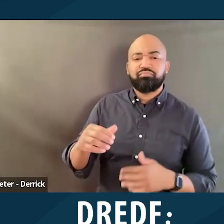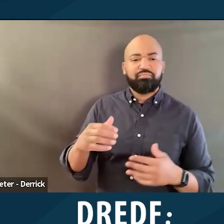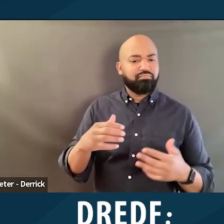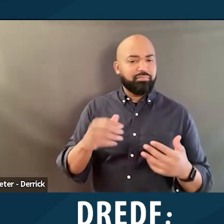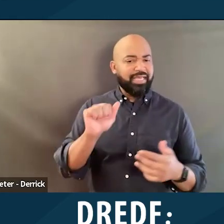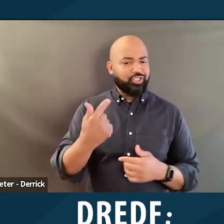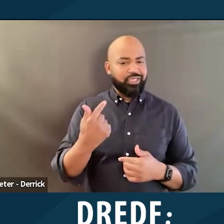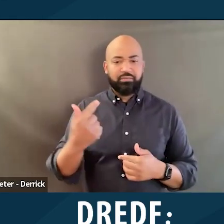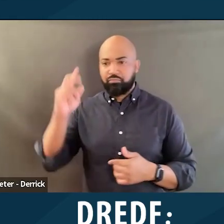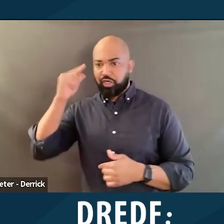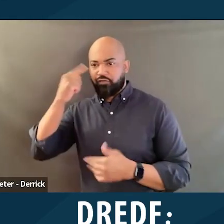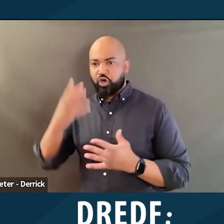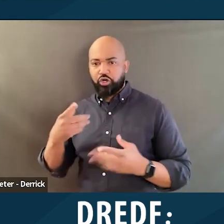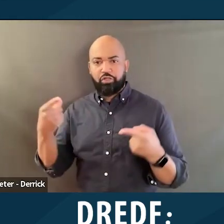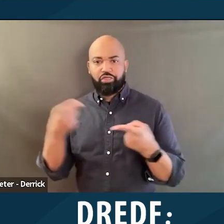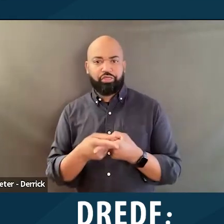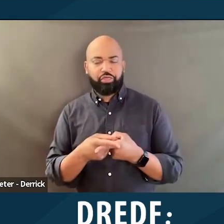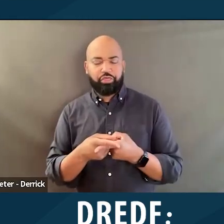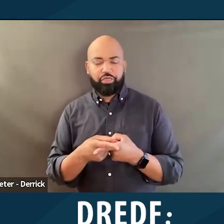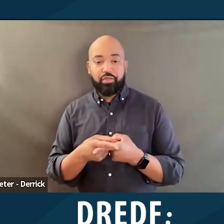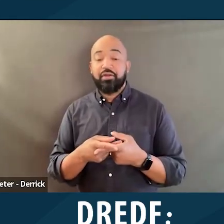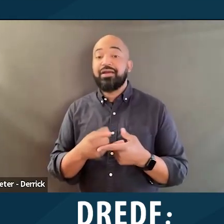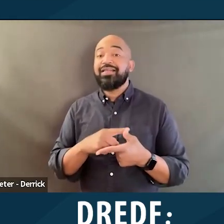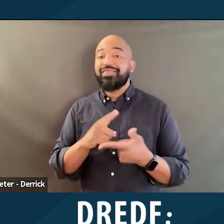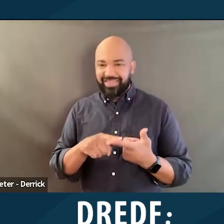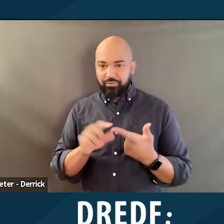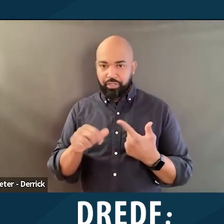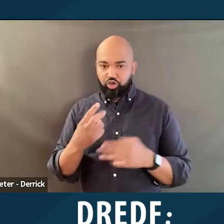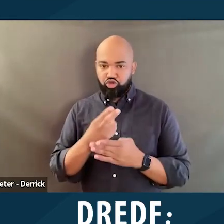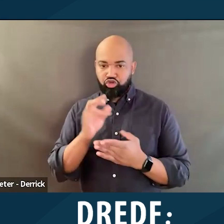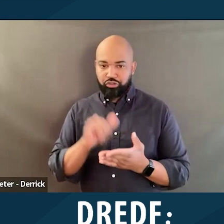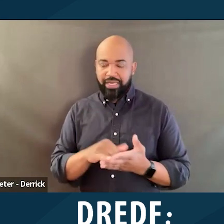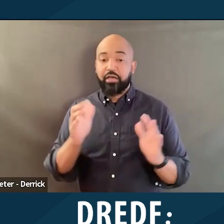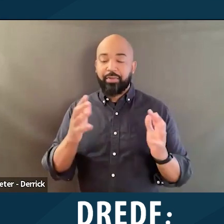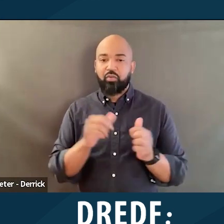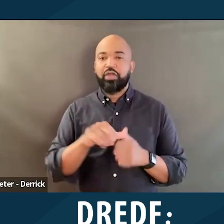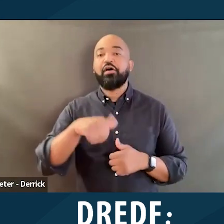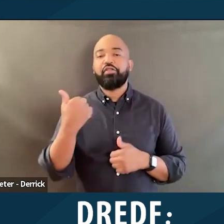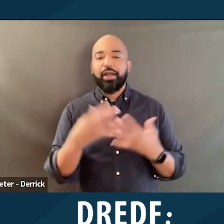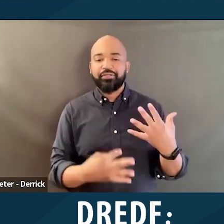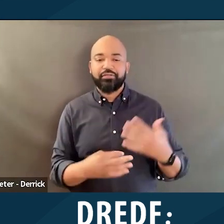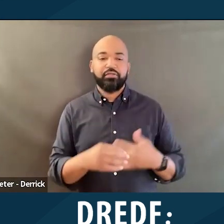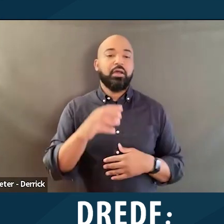and there is a chance to use that in terms of all these other options, media, social media,